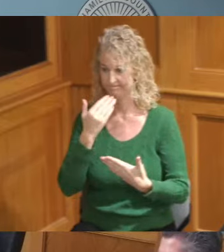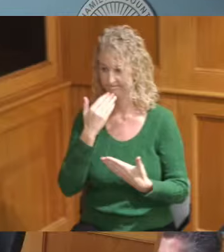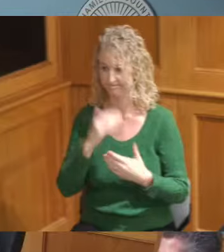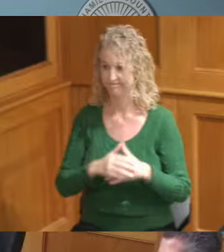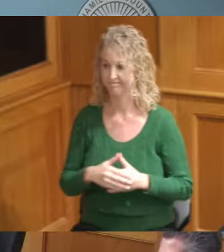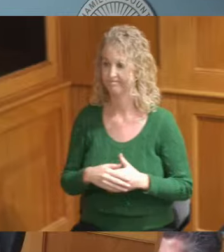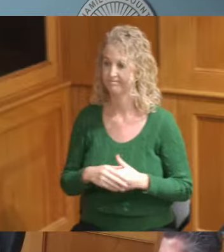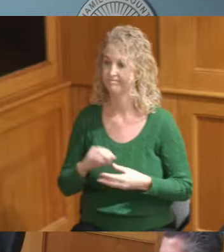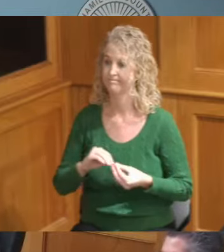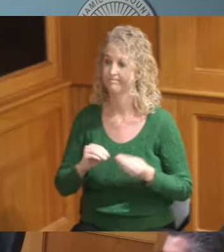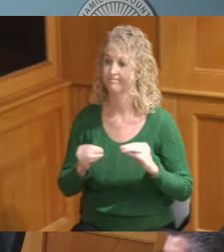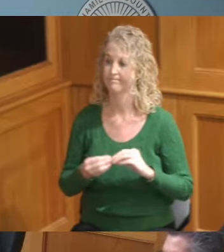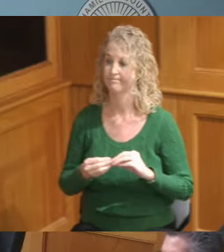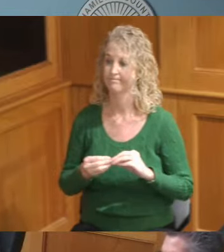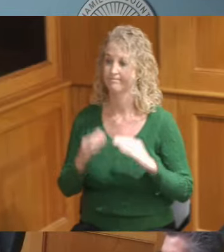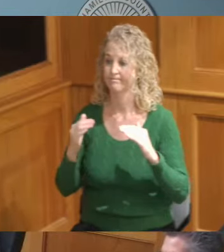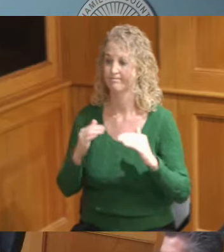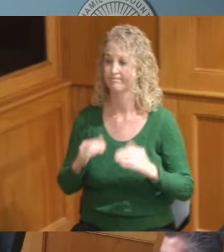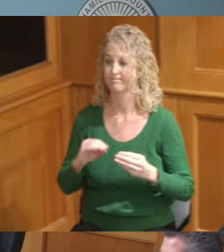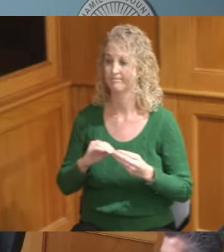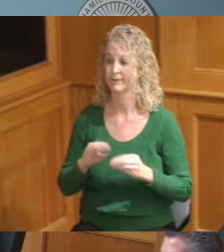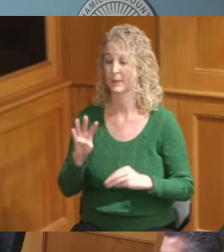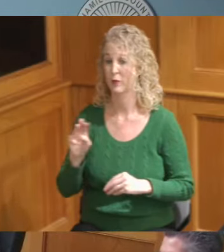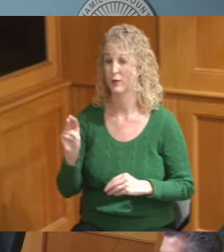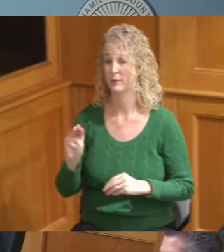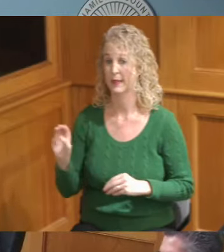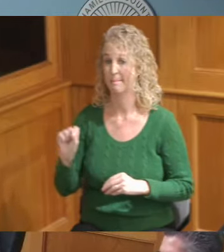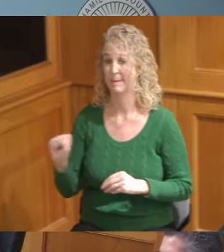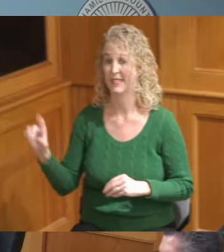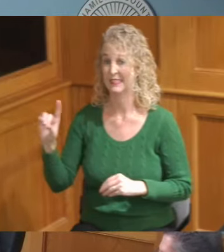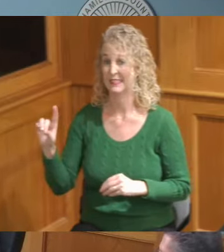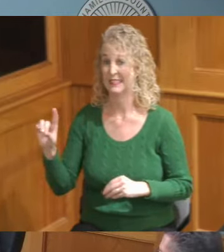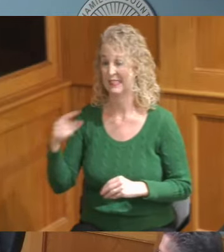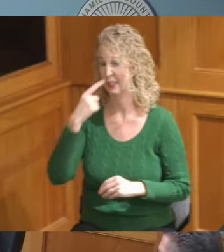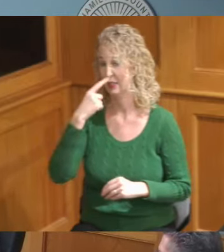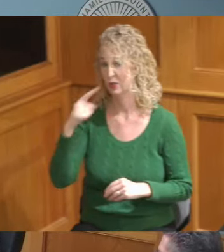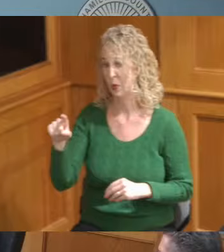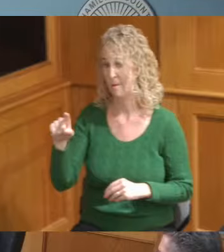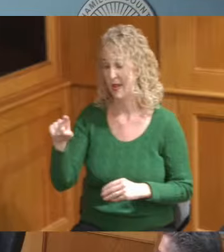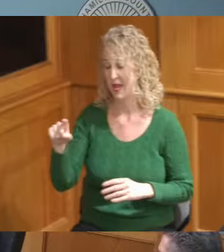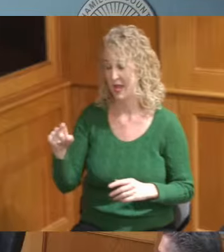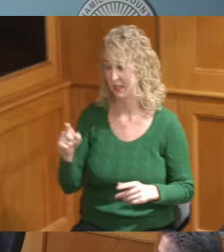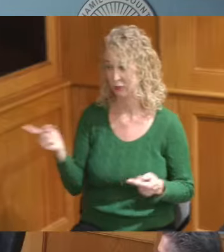Todd. All right. We're on to MSD. I'm going to ask that we move with your deference, Commissioners,